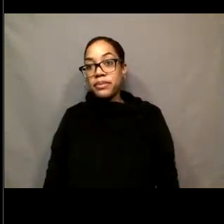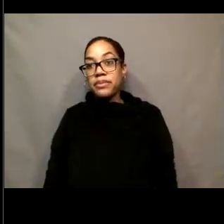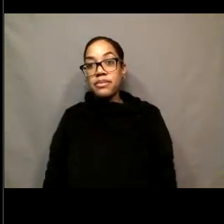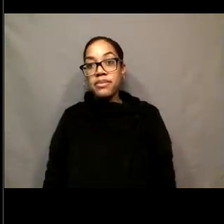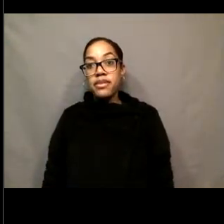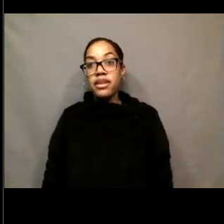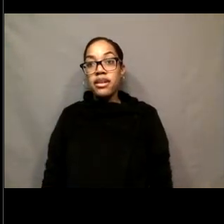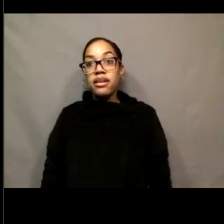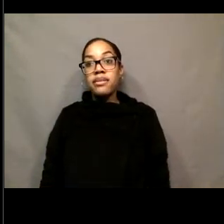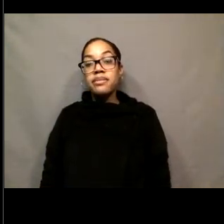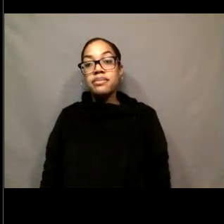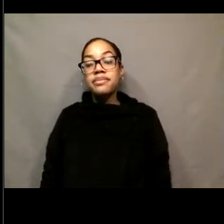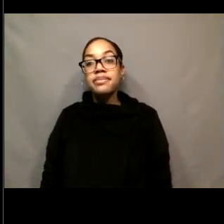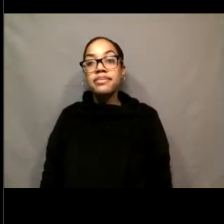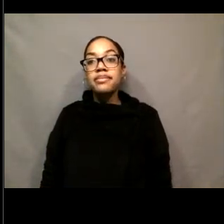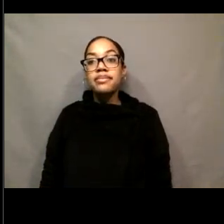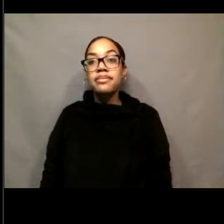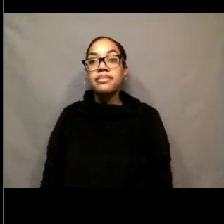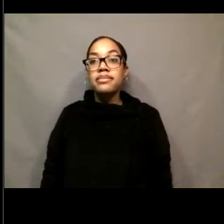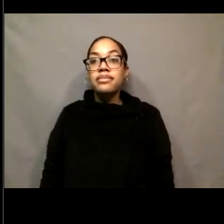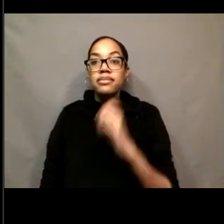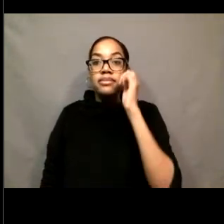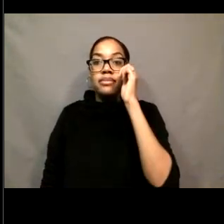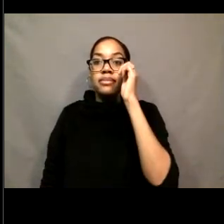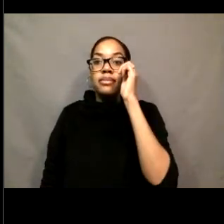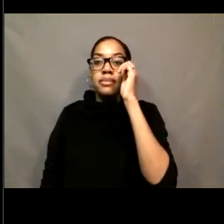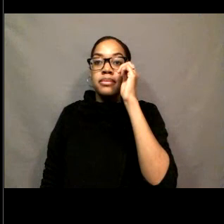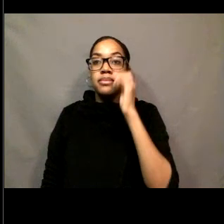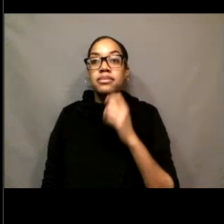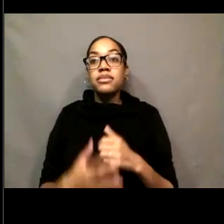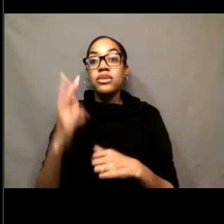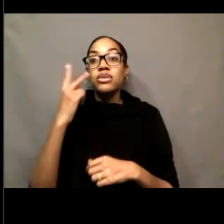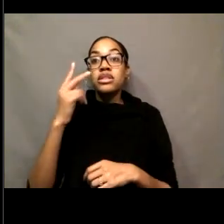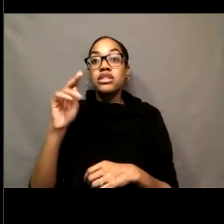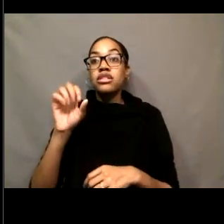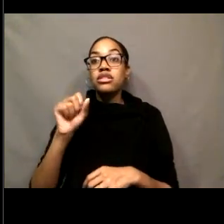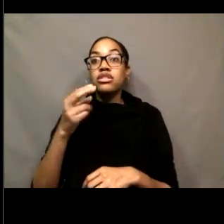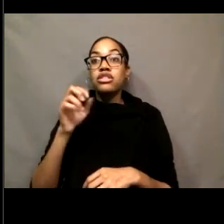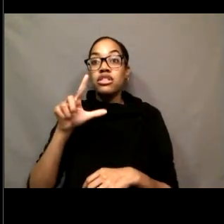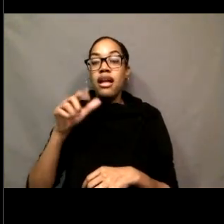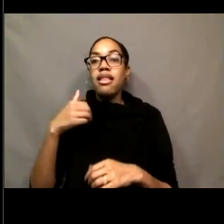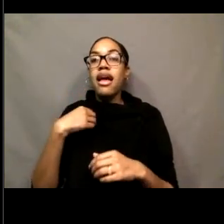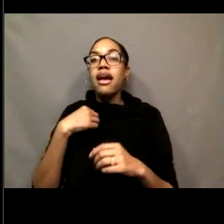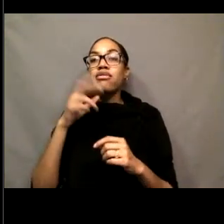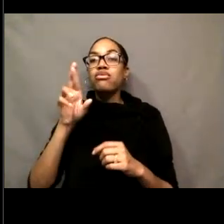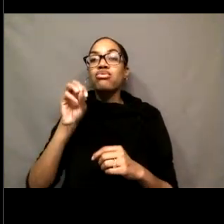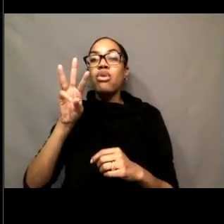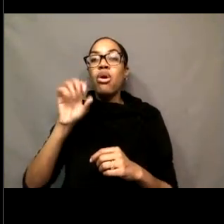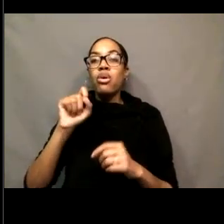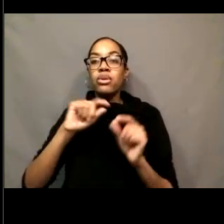the shell is basically laid down in rows, right? So they start out, here's the original baby abalone